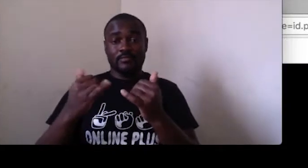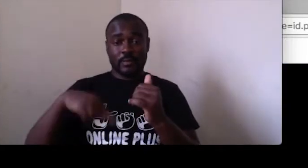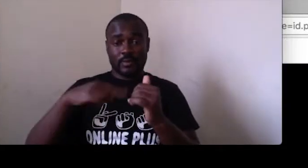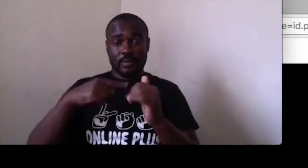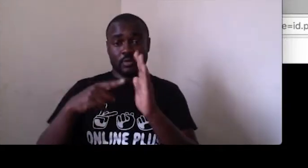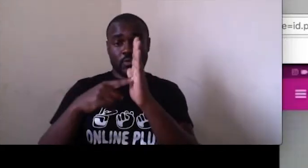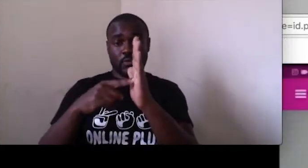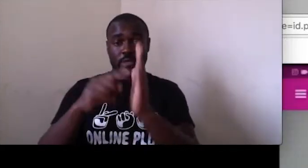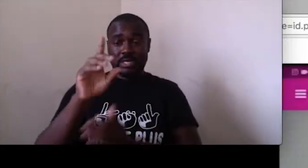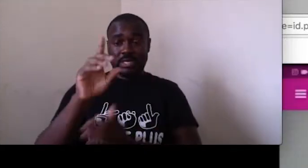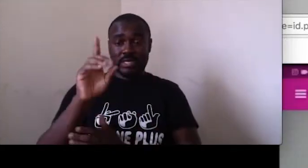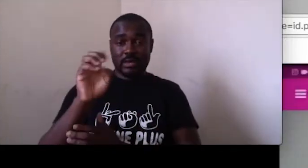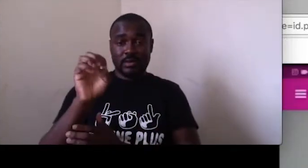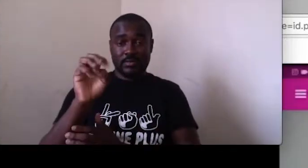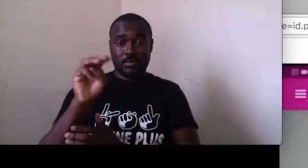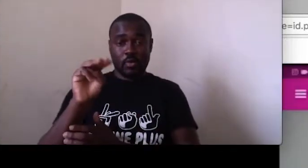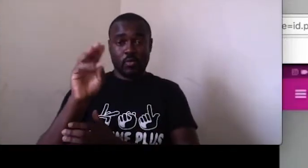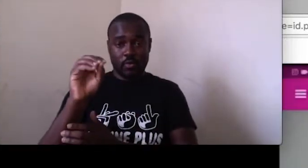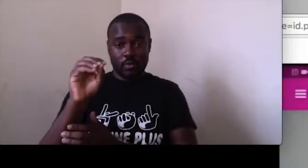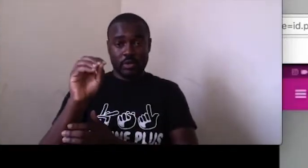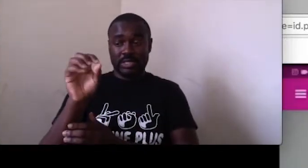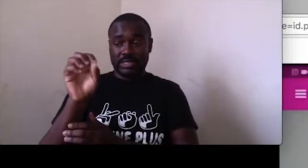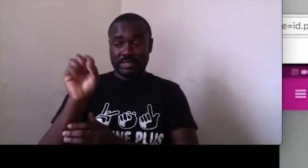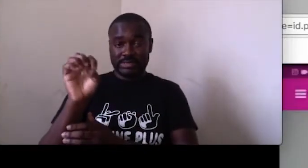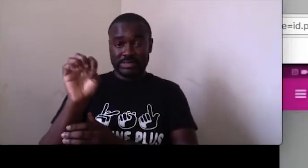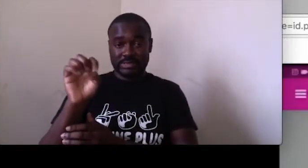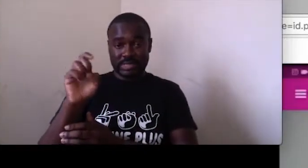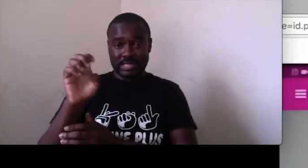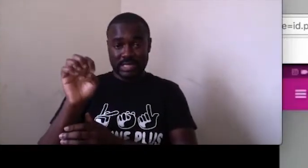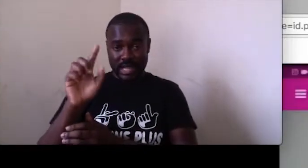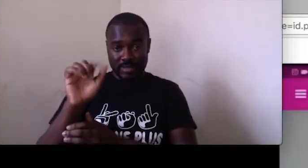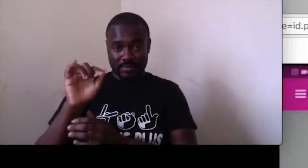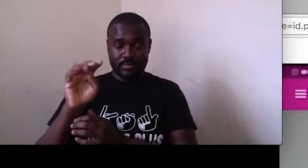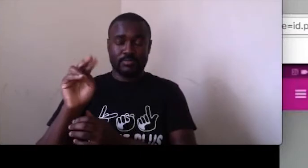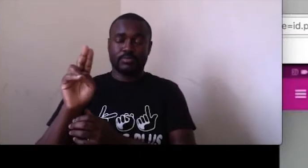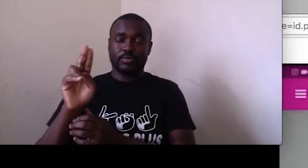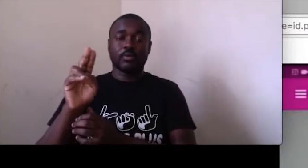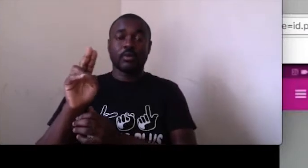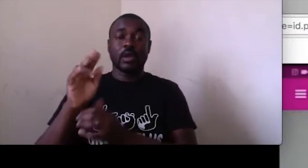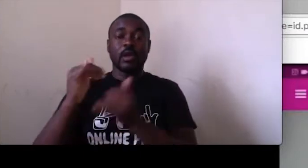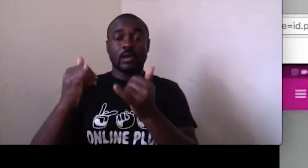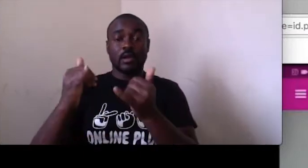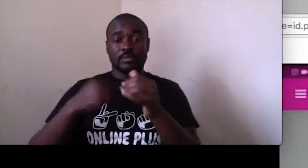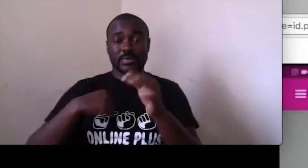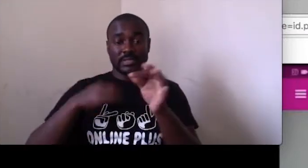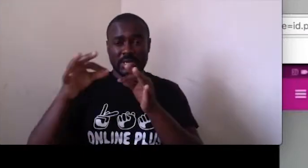So for now I want to show you a demo on the Sex eLimu